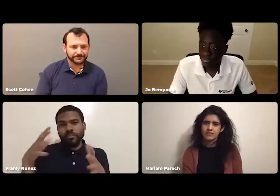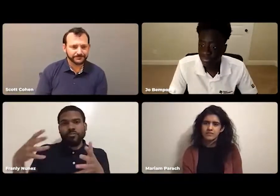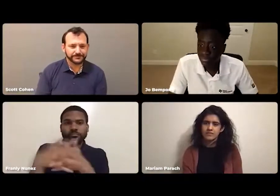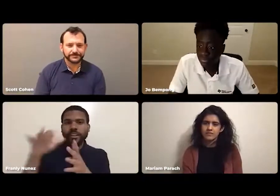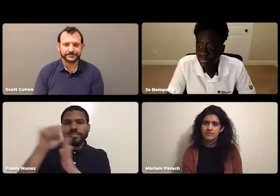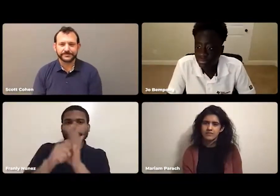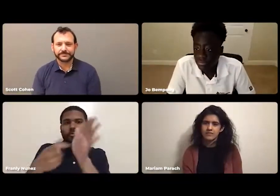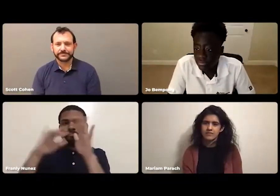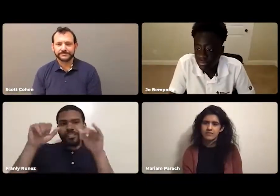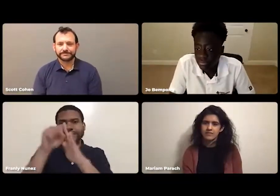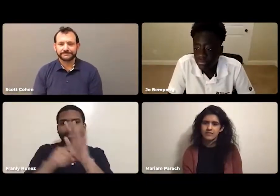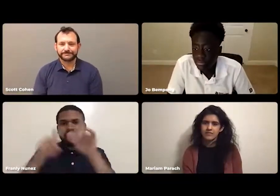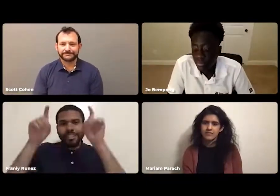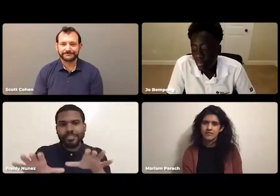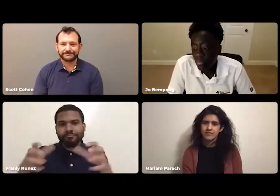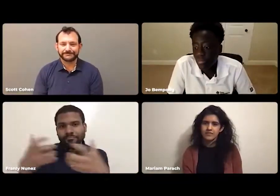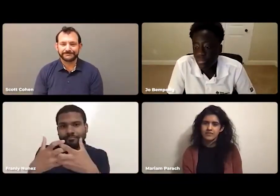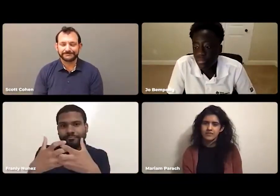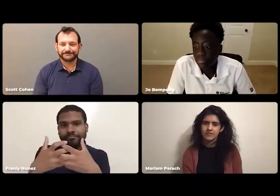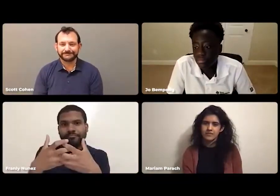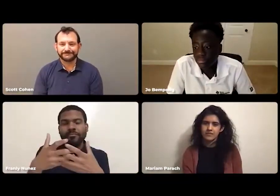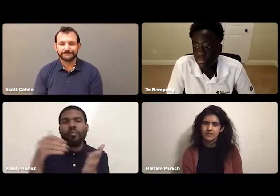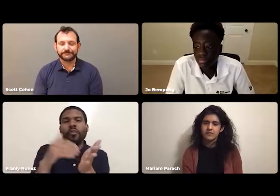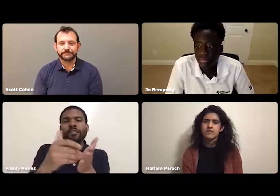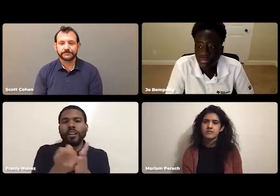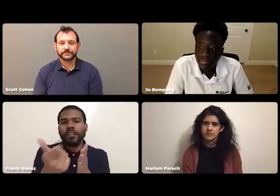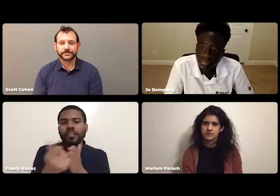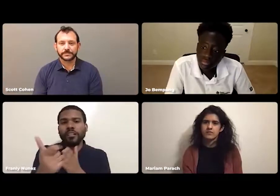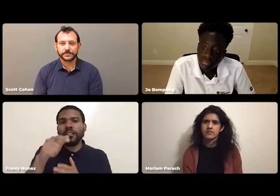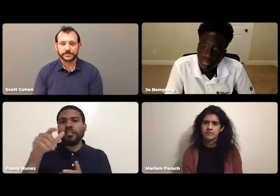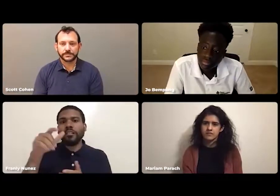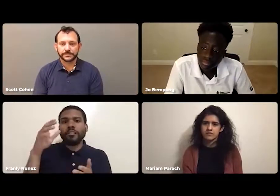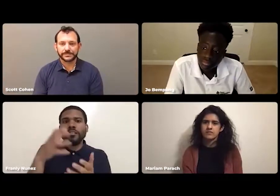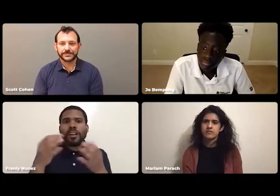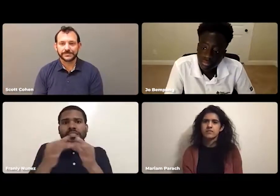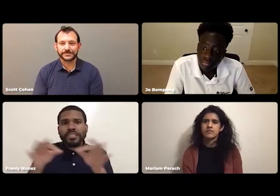For example, the K-12 system's state testing.